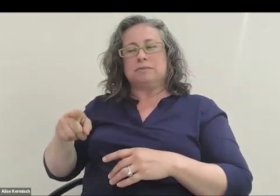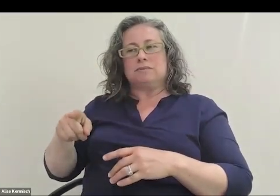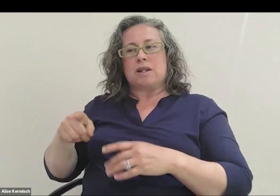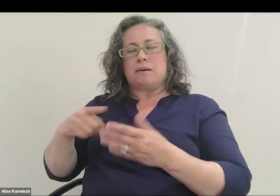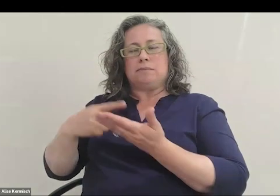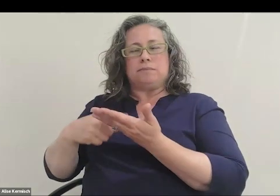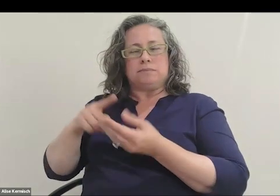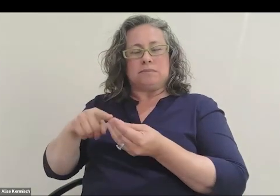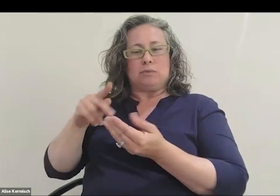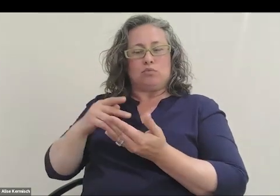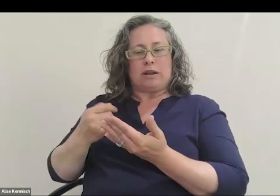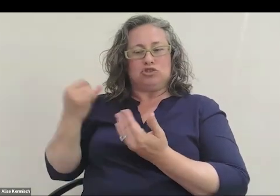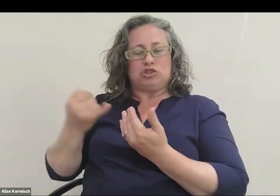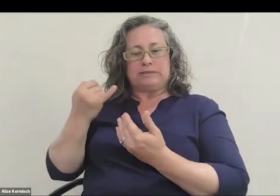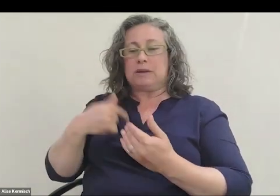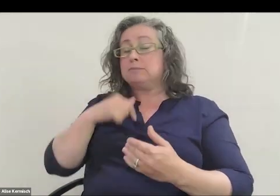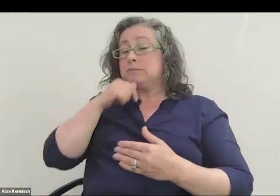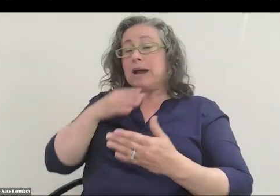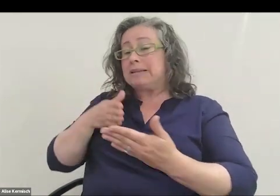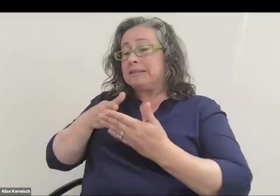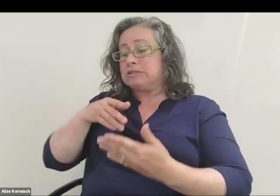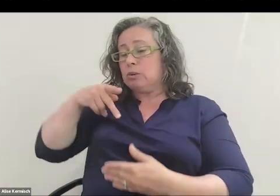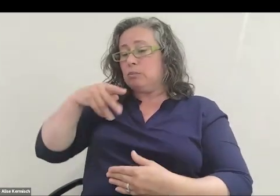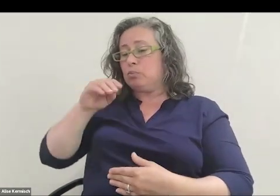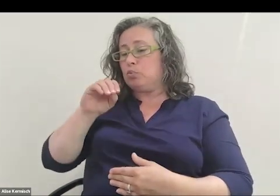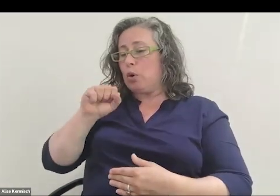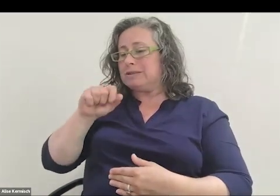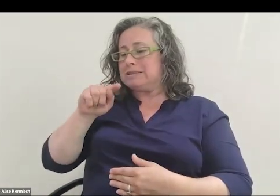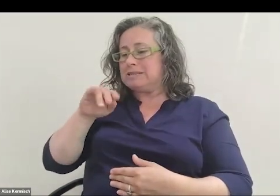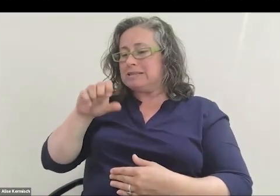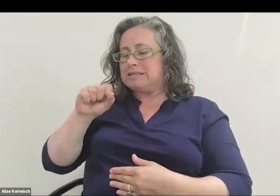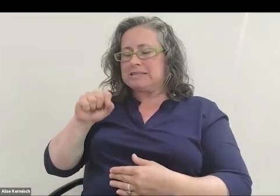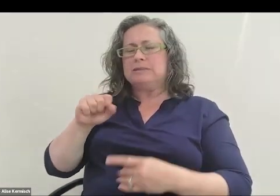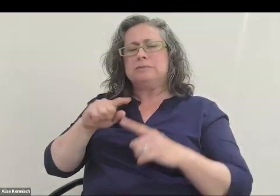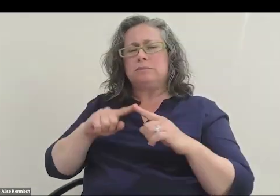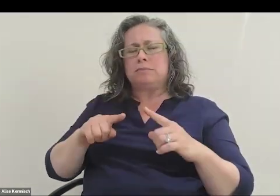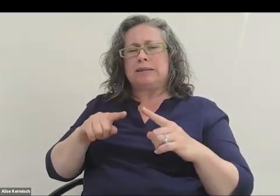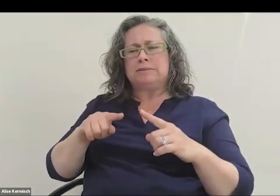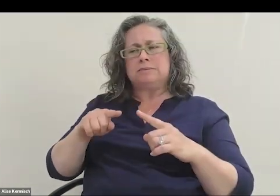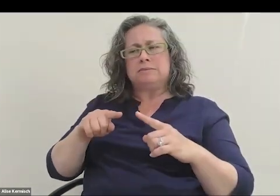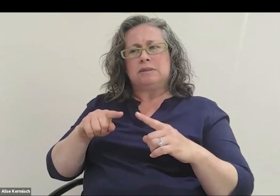because I'm not anti-prosthesis. Just so much of prosthetic technology serves only one person.